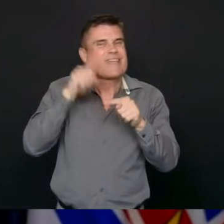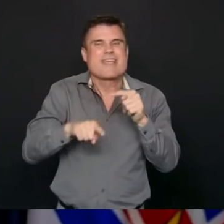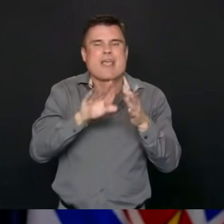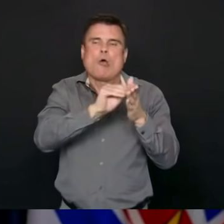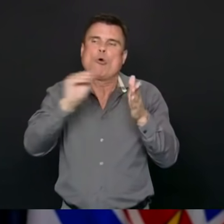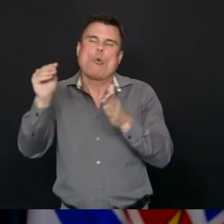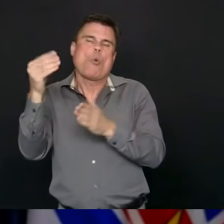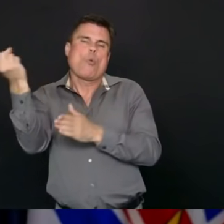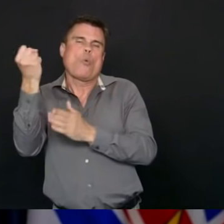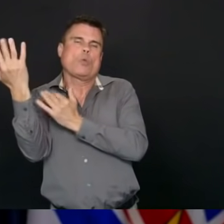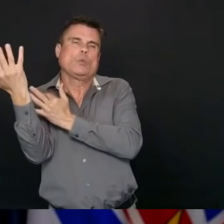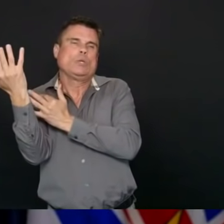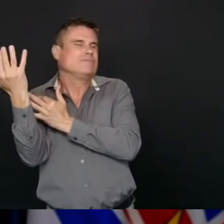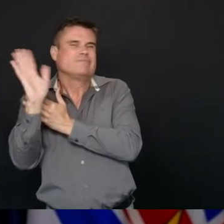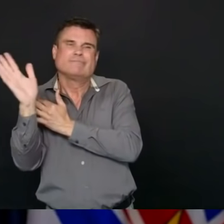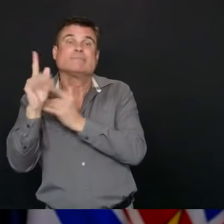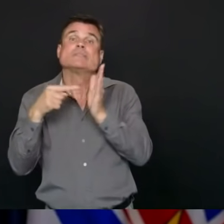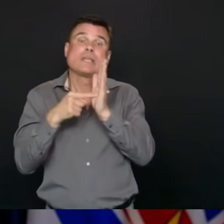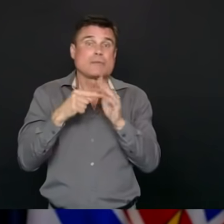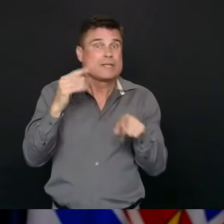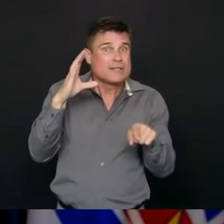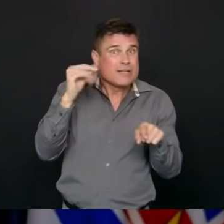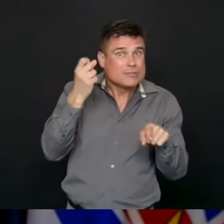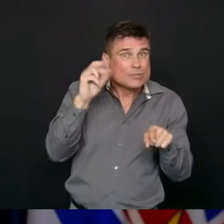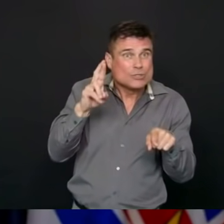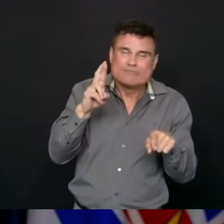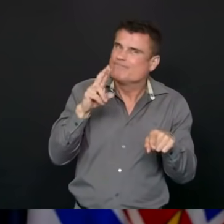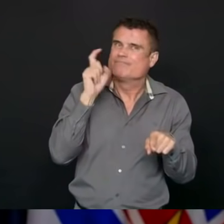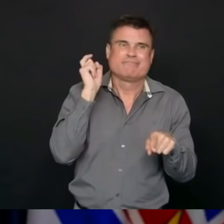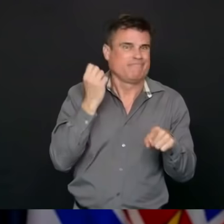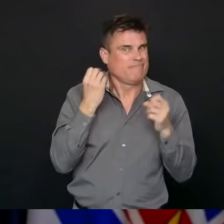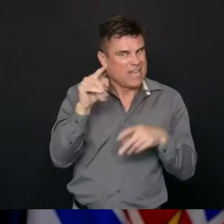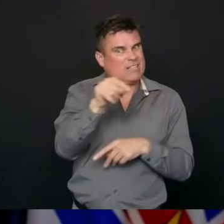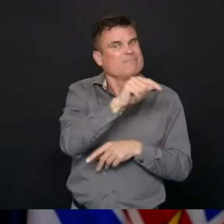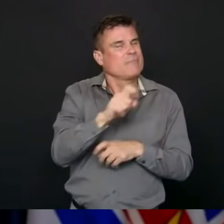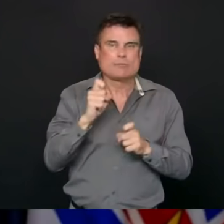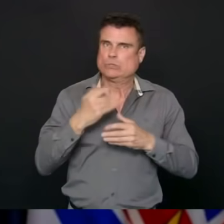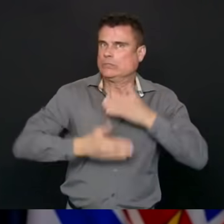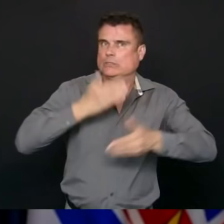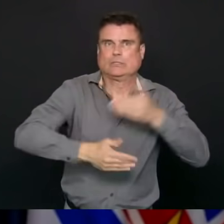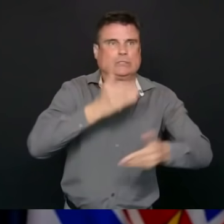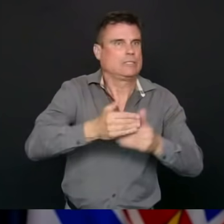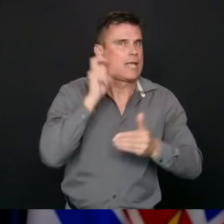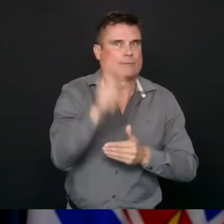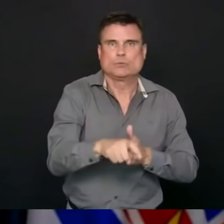this is extraordinary work done in challenging conditions. I want to acknowledge the people from the